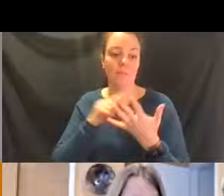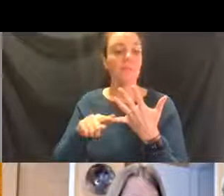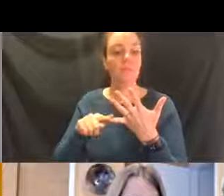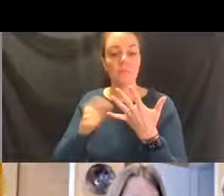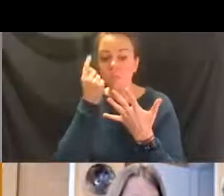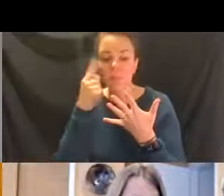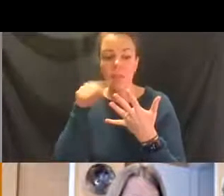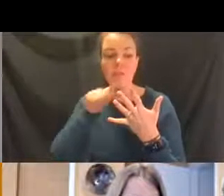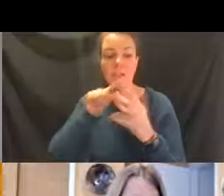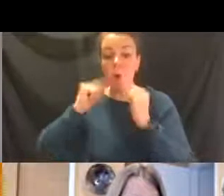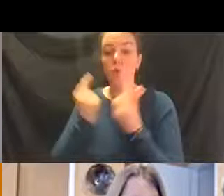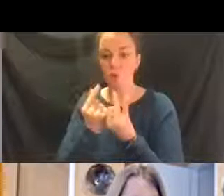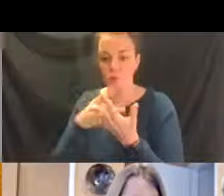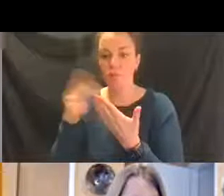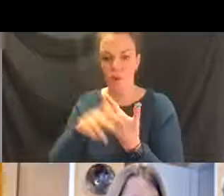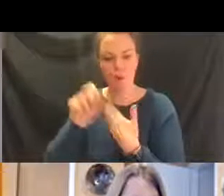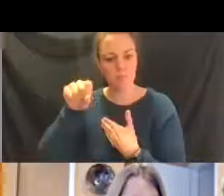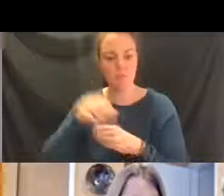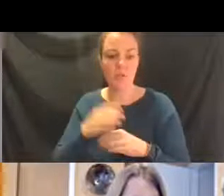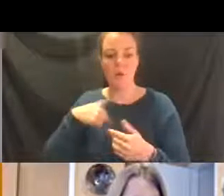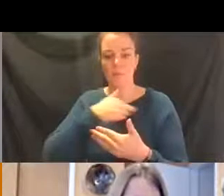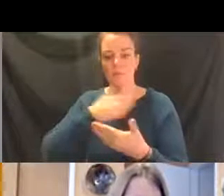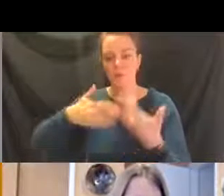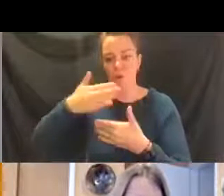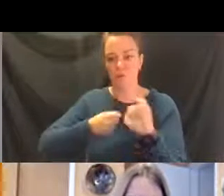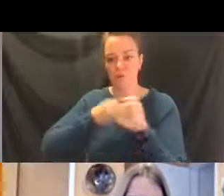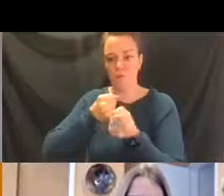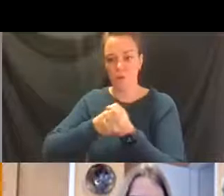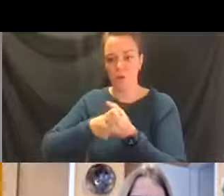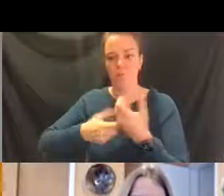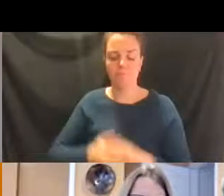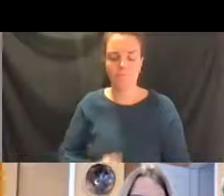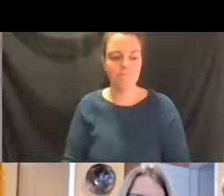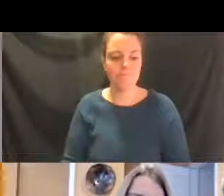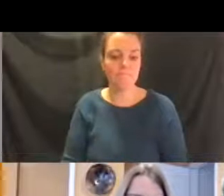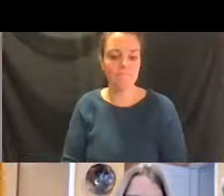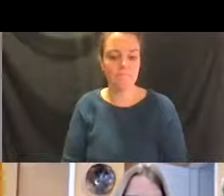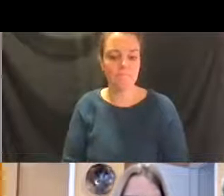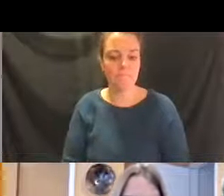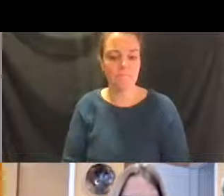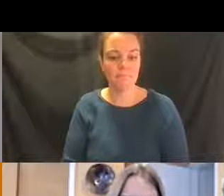program. So there's that social support component throughout the curriculum: